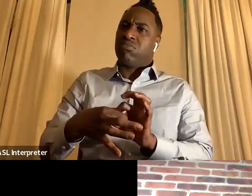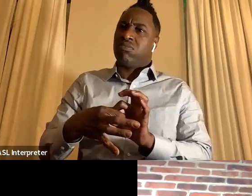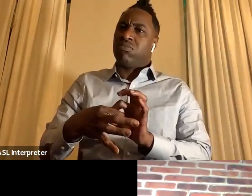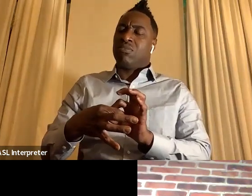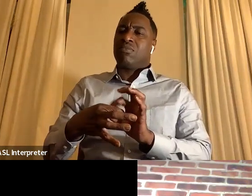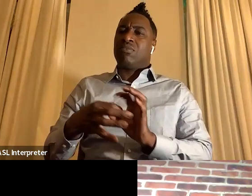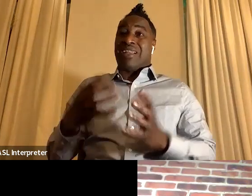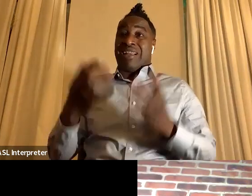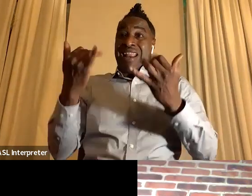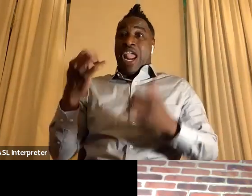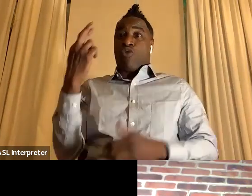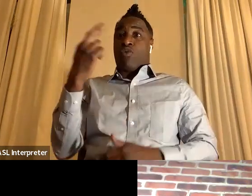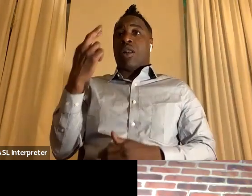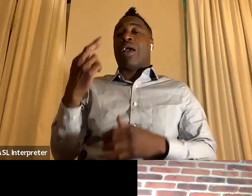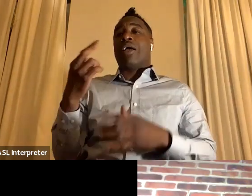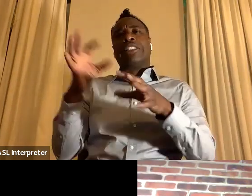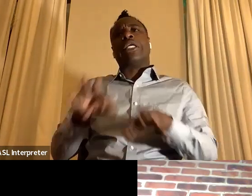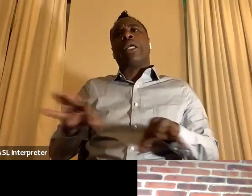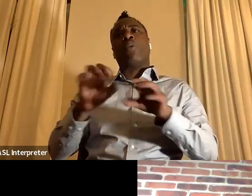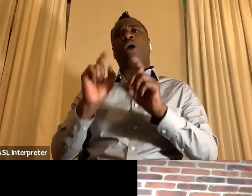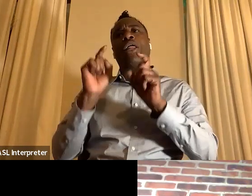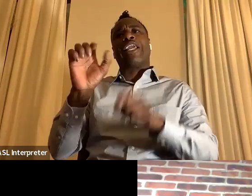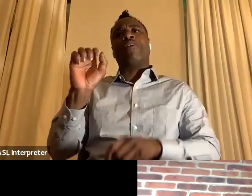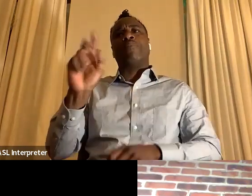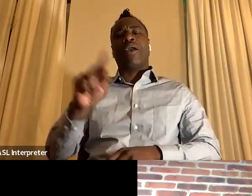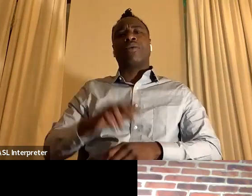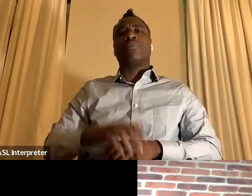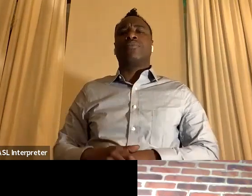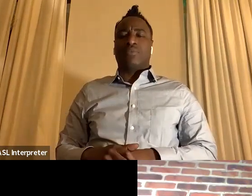I wanted to make a piece that reflected that and how I went about it.